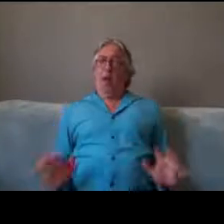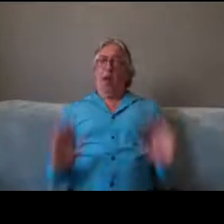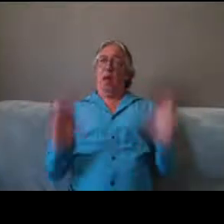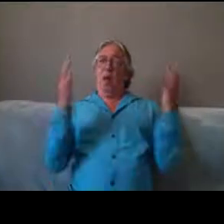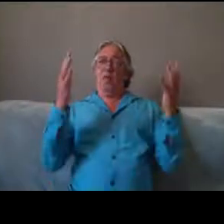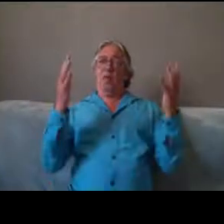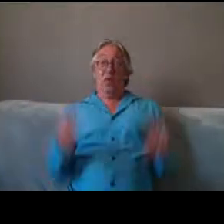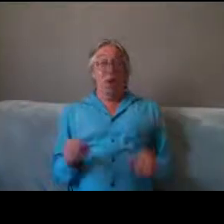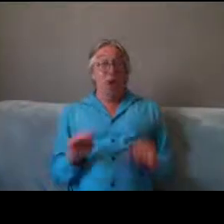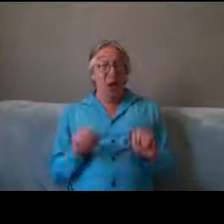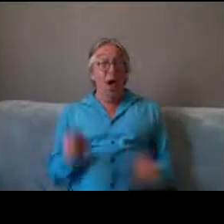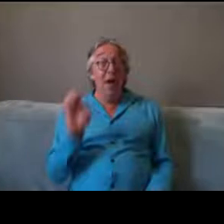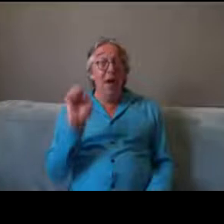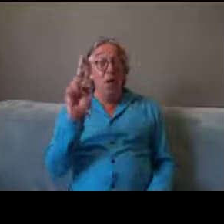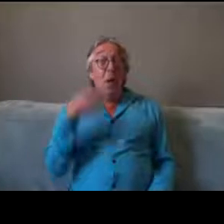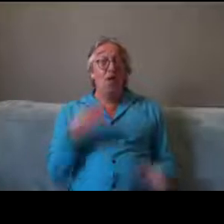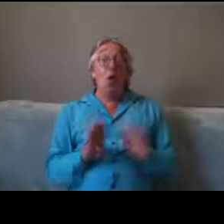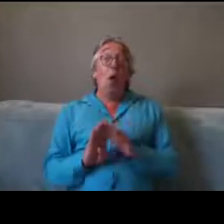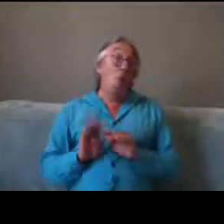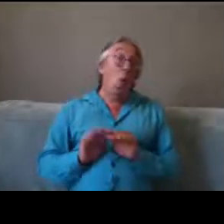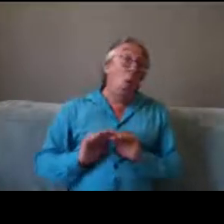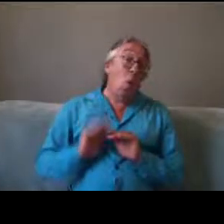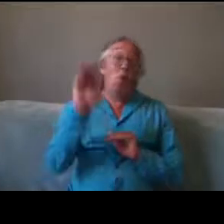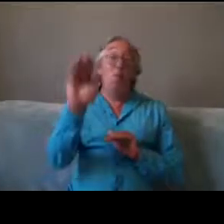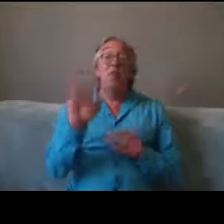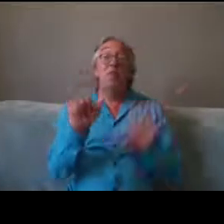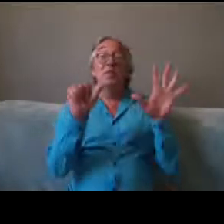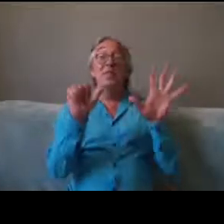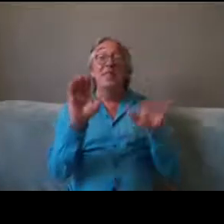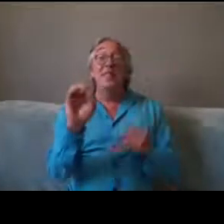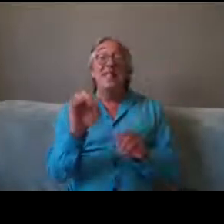So don't hesitate to use these facilities.